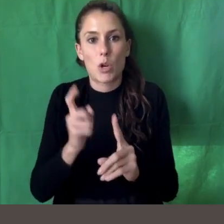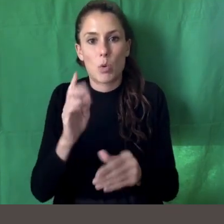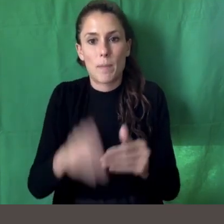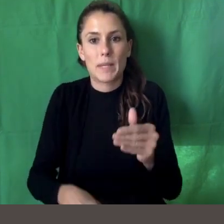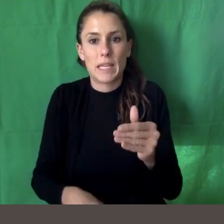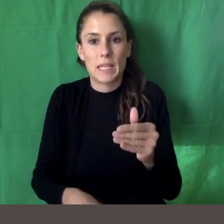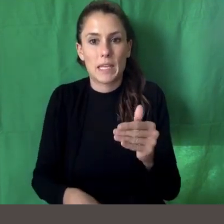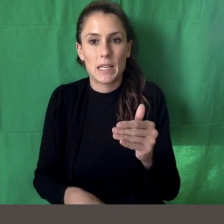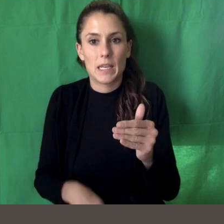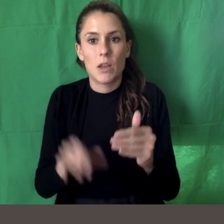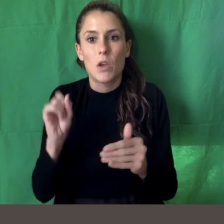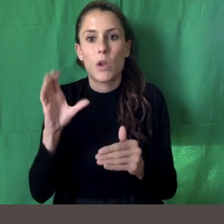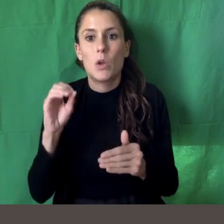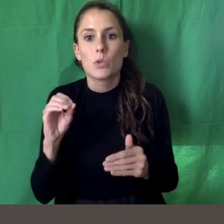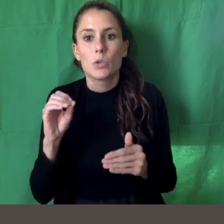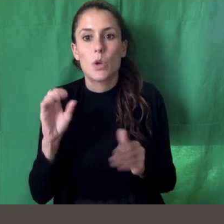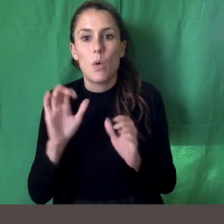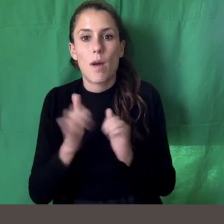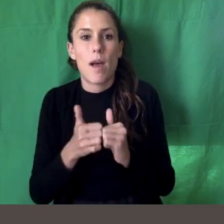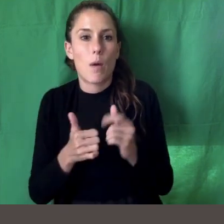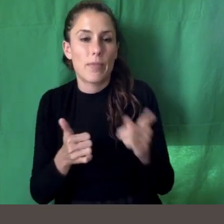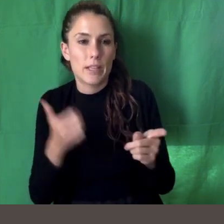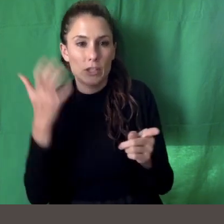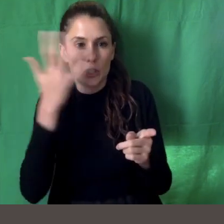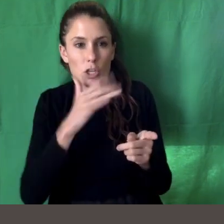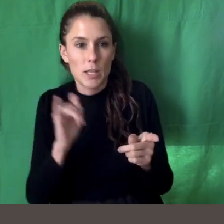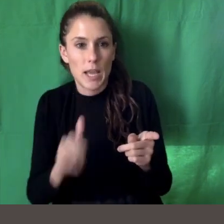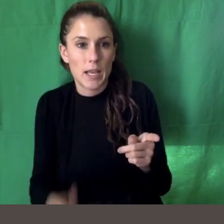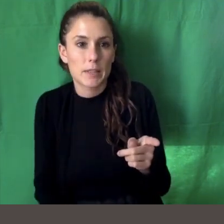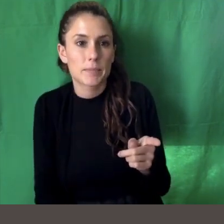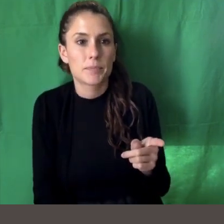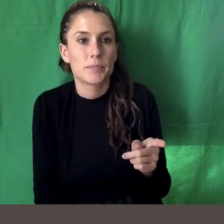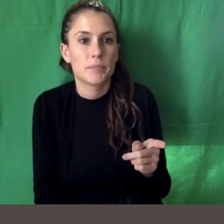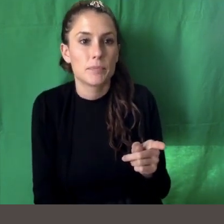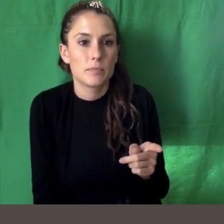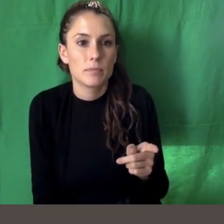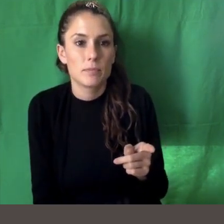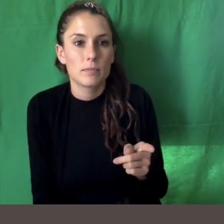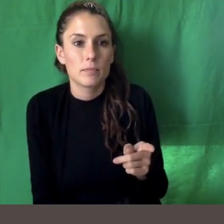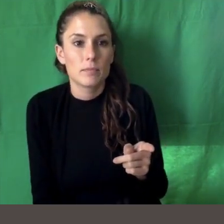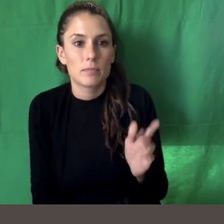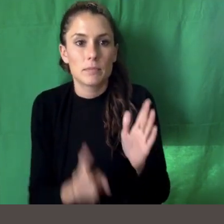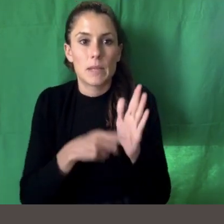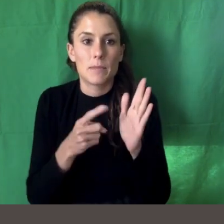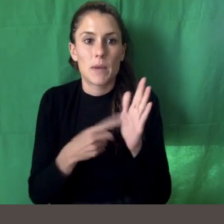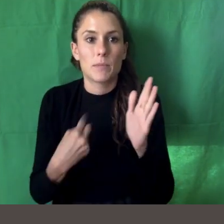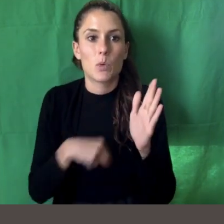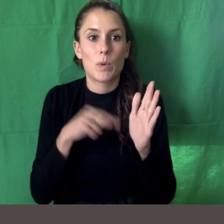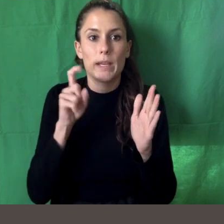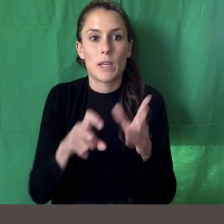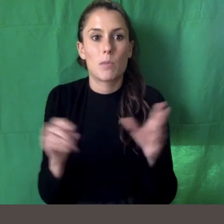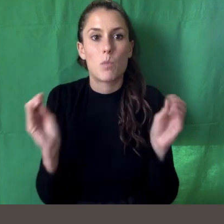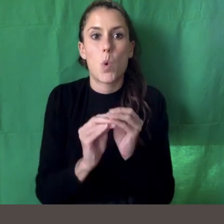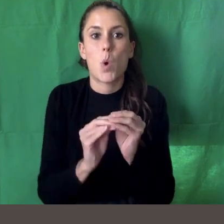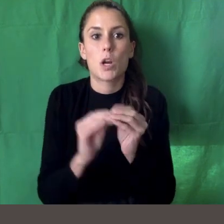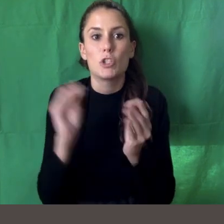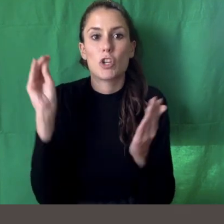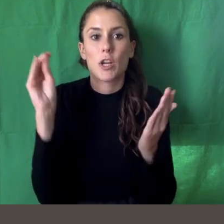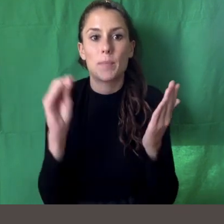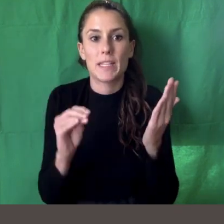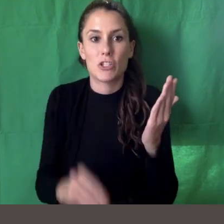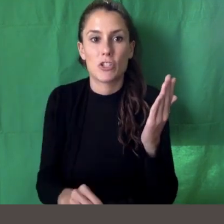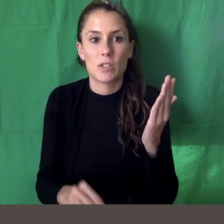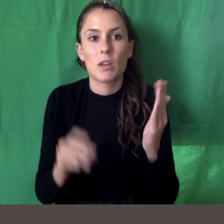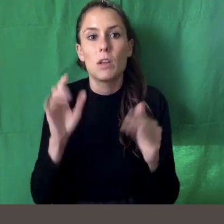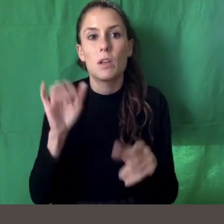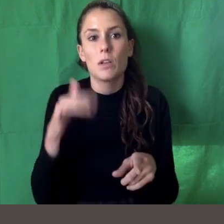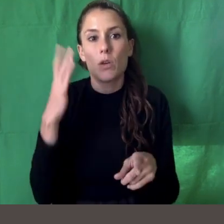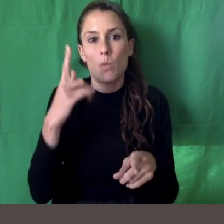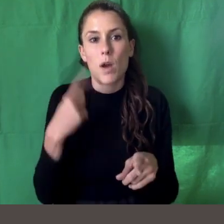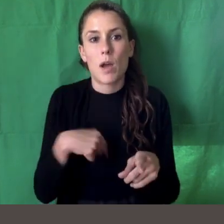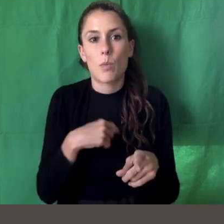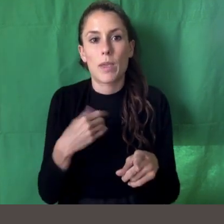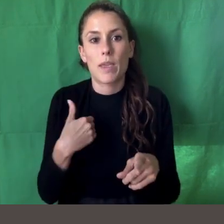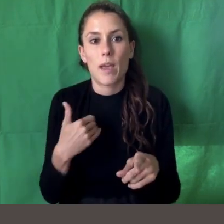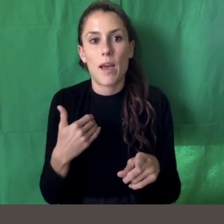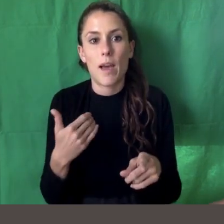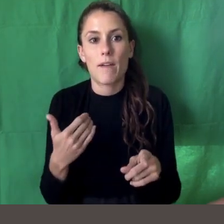So how would this look like? Sometimes we need more documentation this is why having the doc